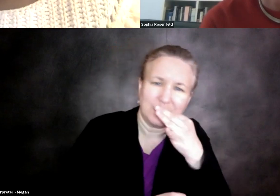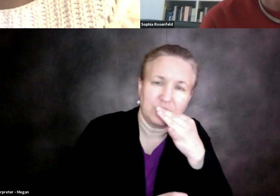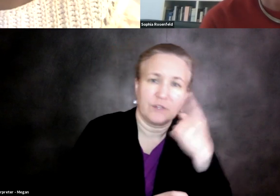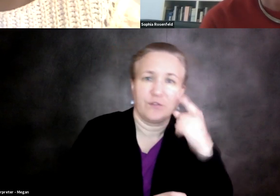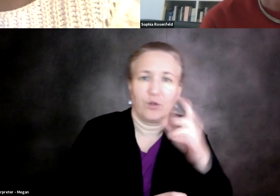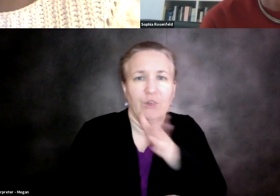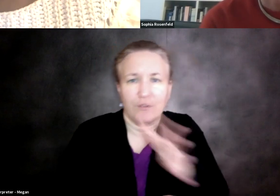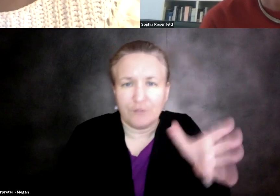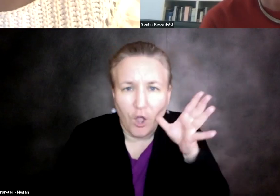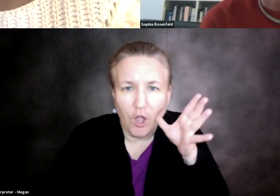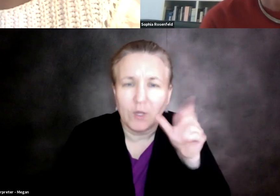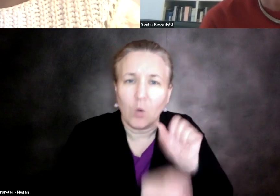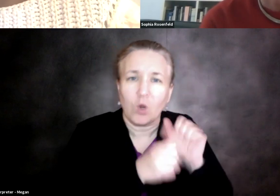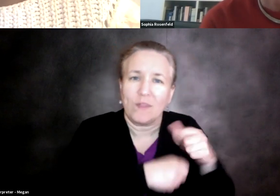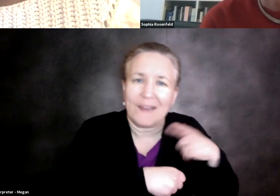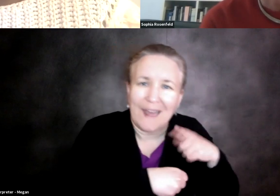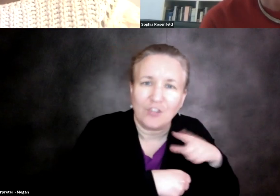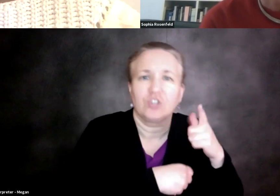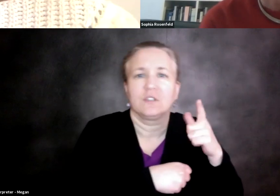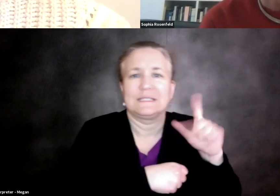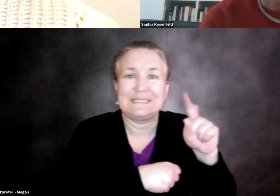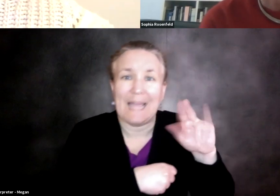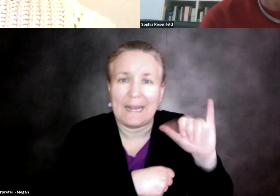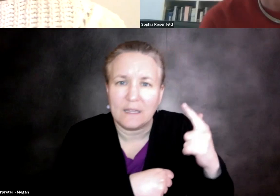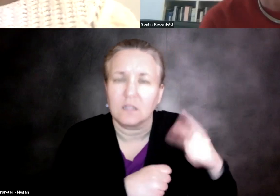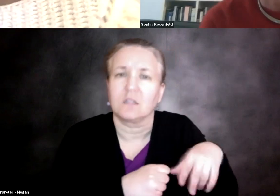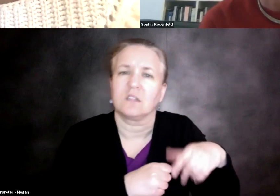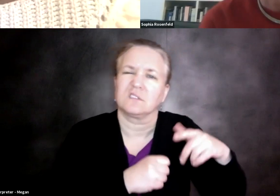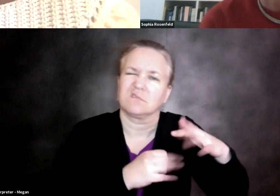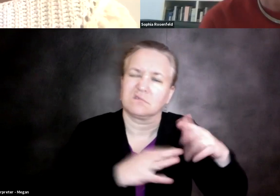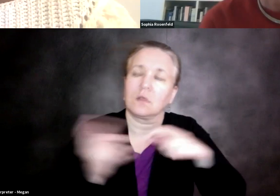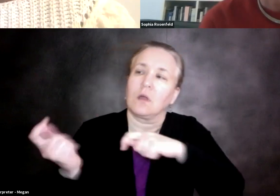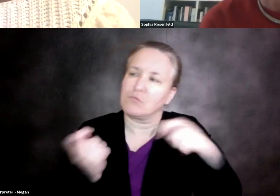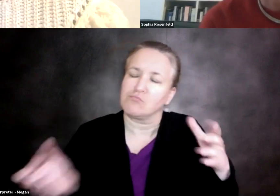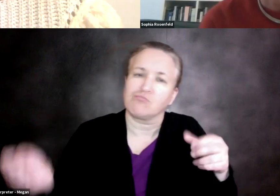leather working, tanning, et cetera, historically.